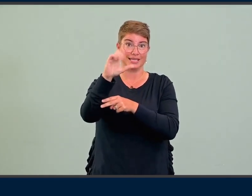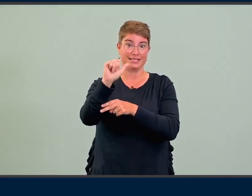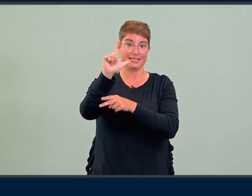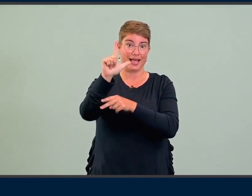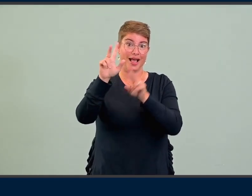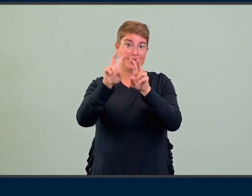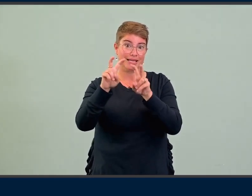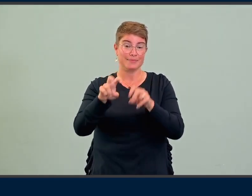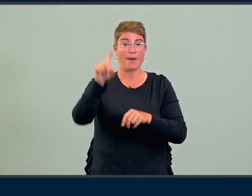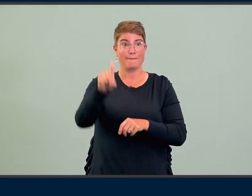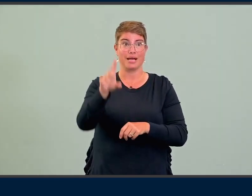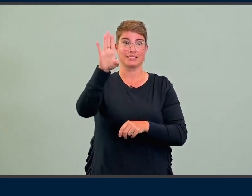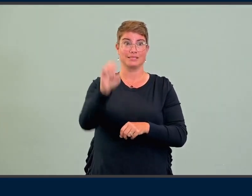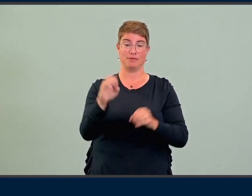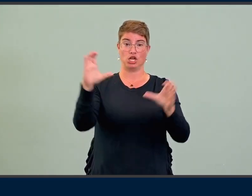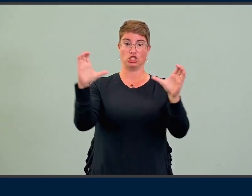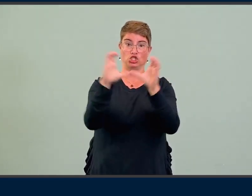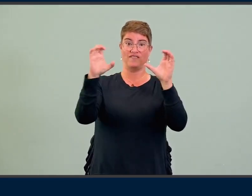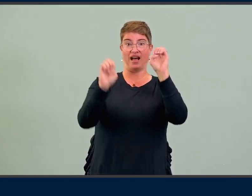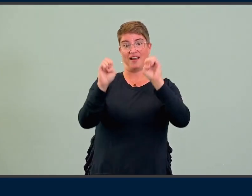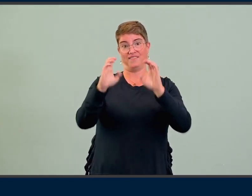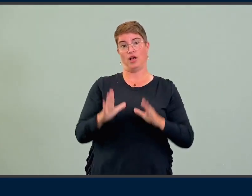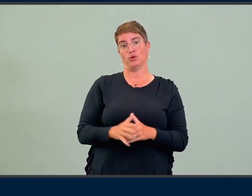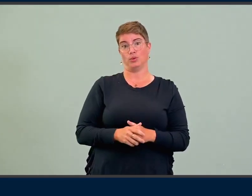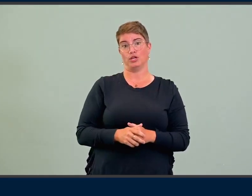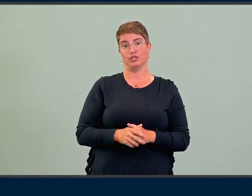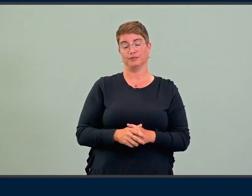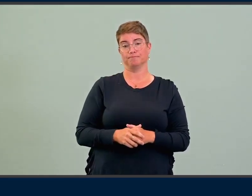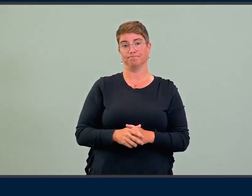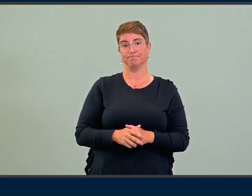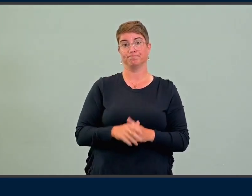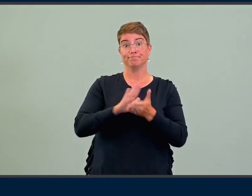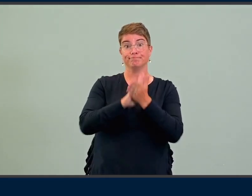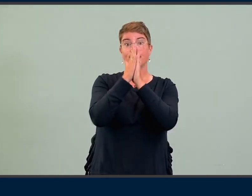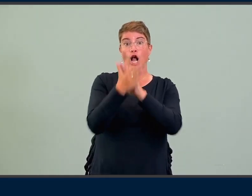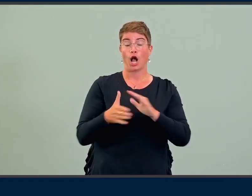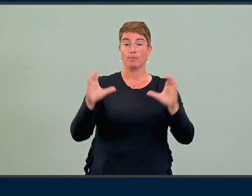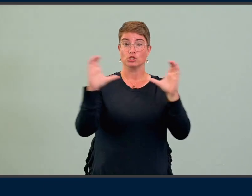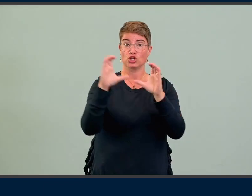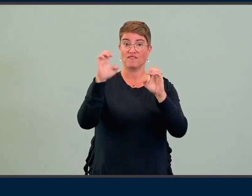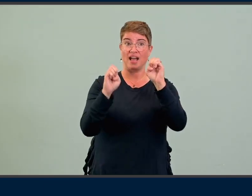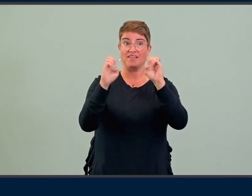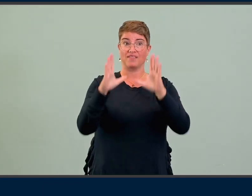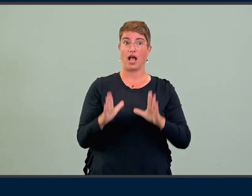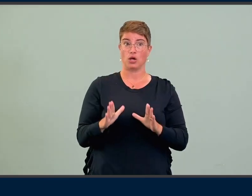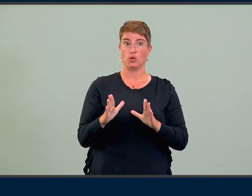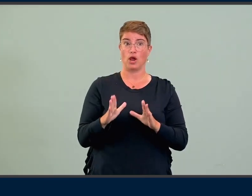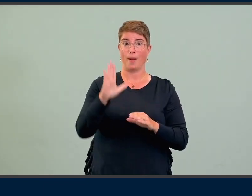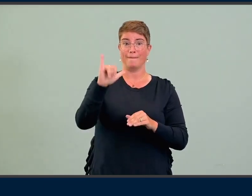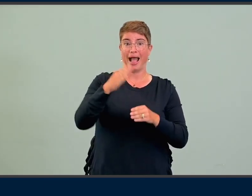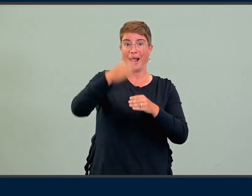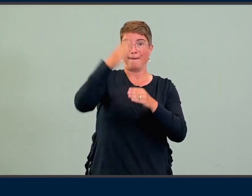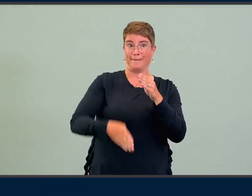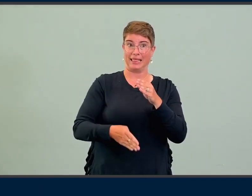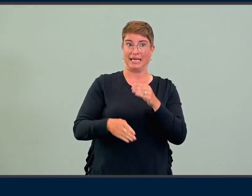to use VCSL as an assessment, but we must be certified evaluators. To become certified, you